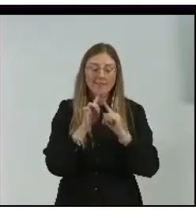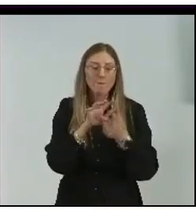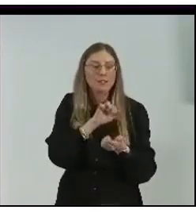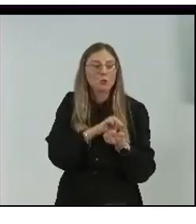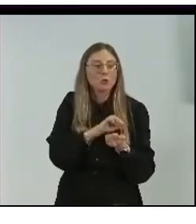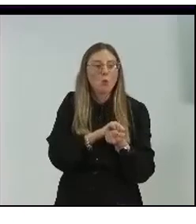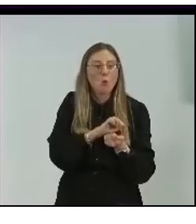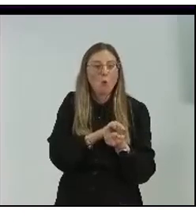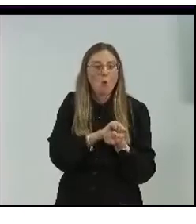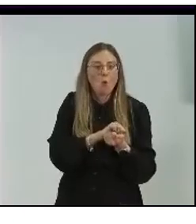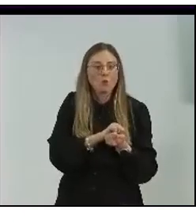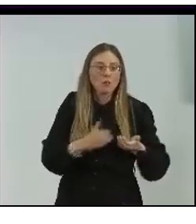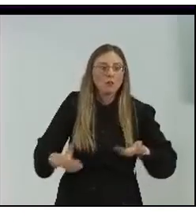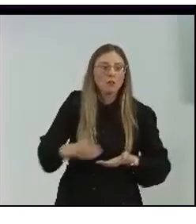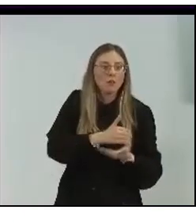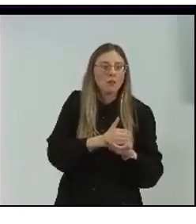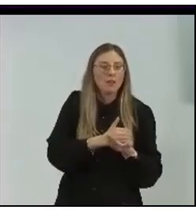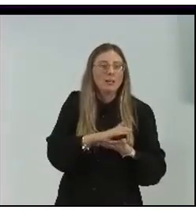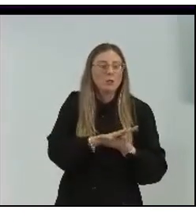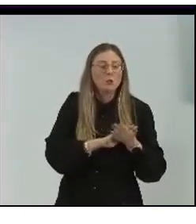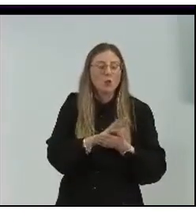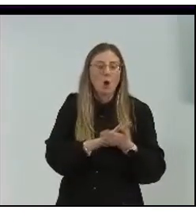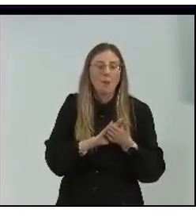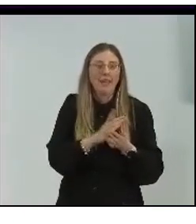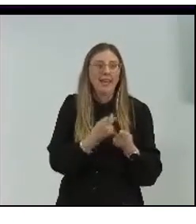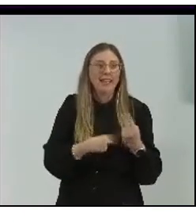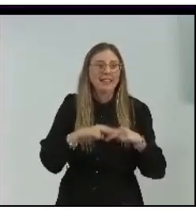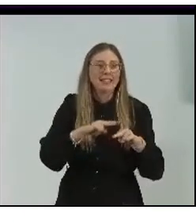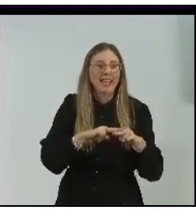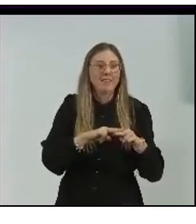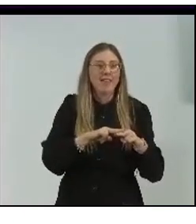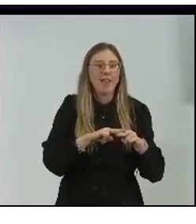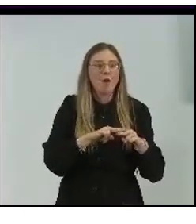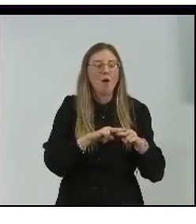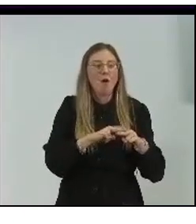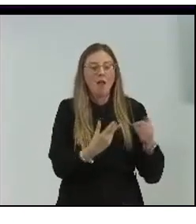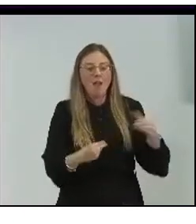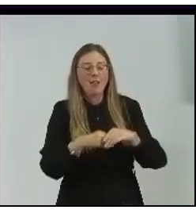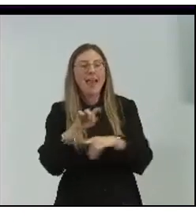So people that are downstream from those workflows can actually access